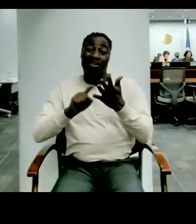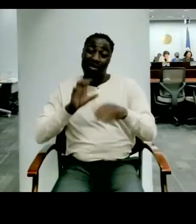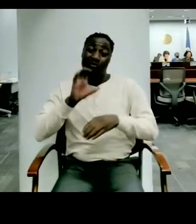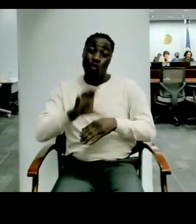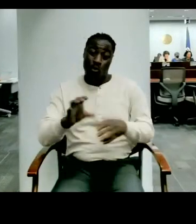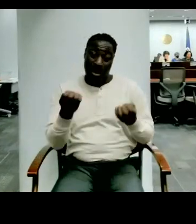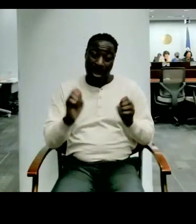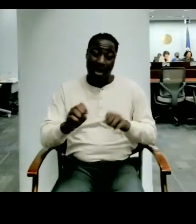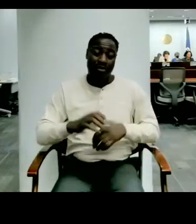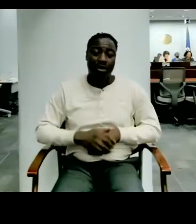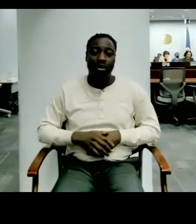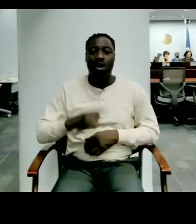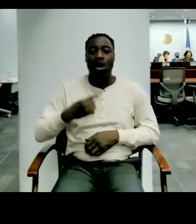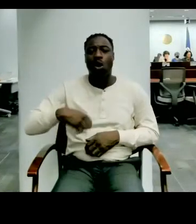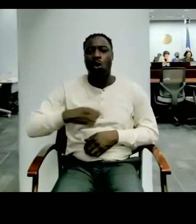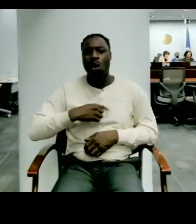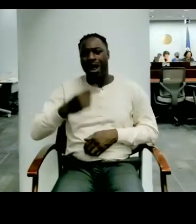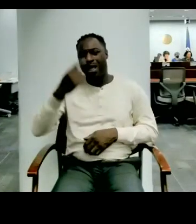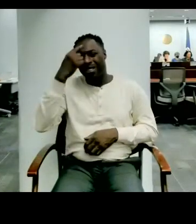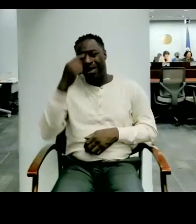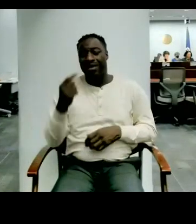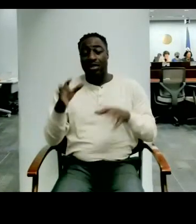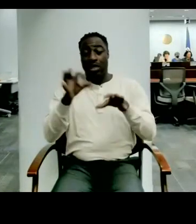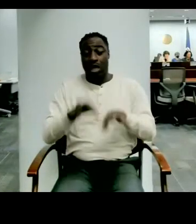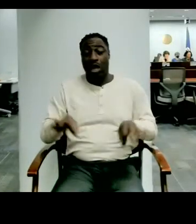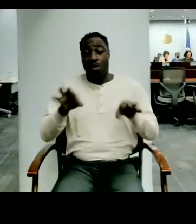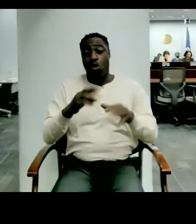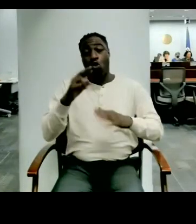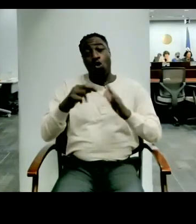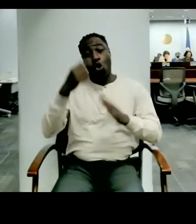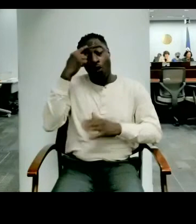We at NELA think there is an important role for EEOC to play here.